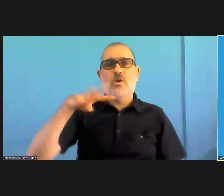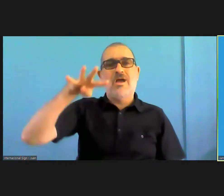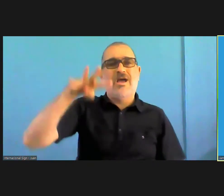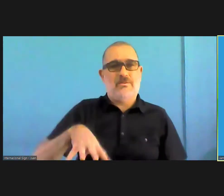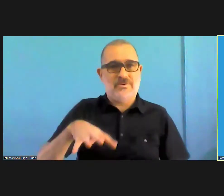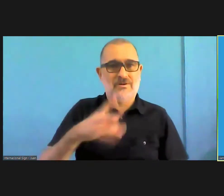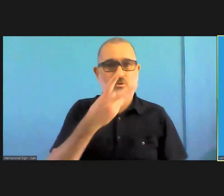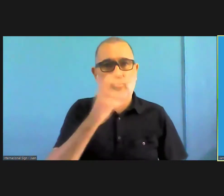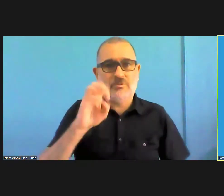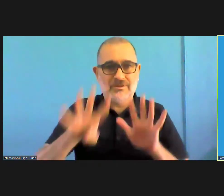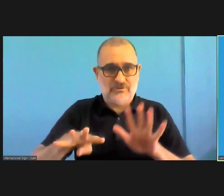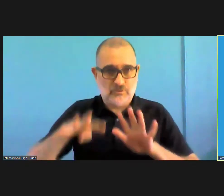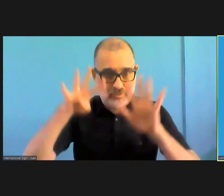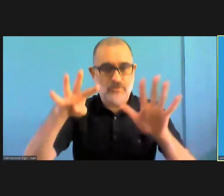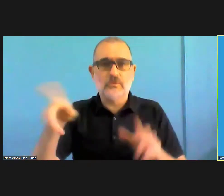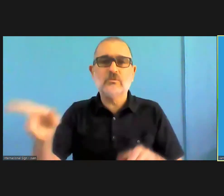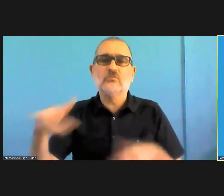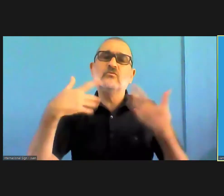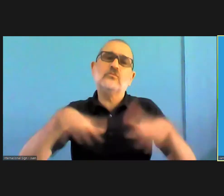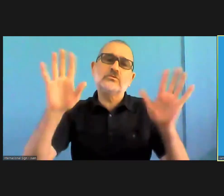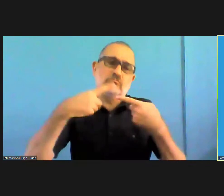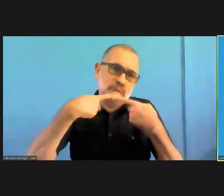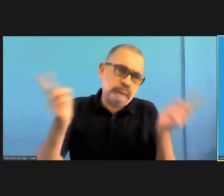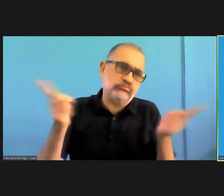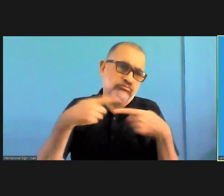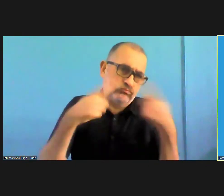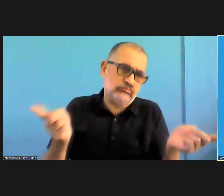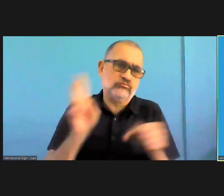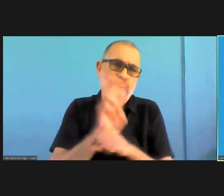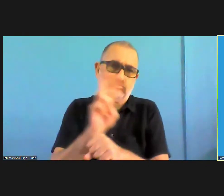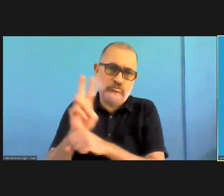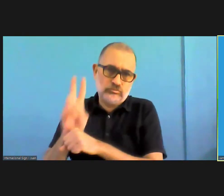primary health care, by eliminating barriers to access care,